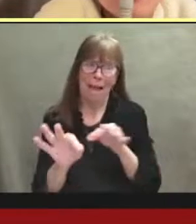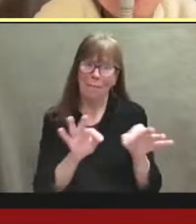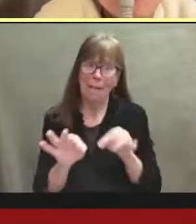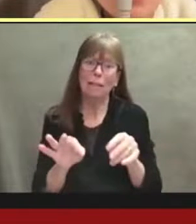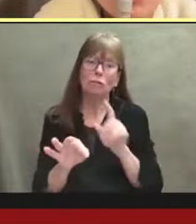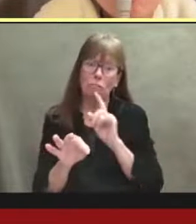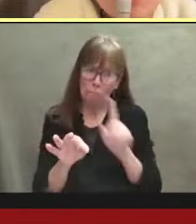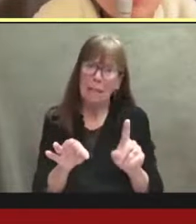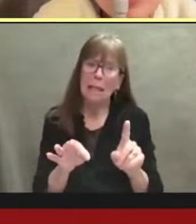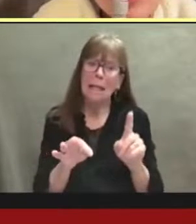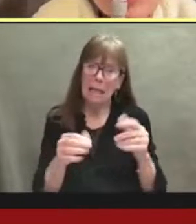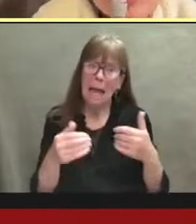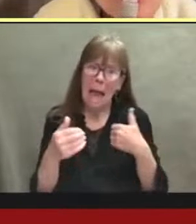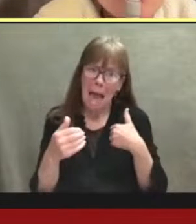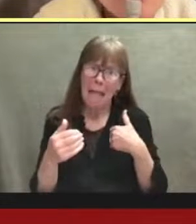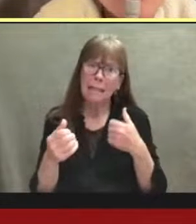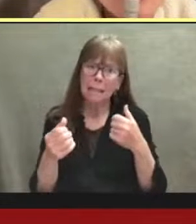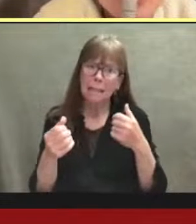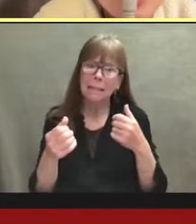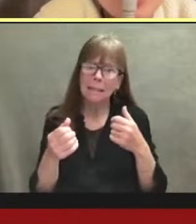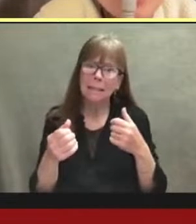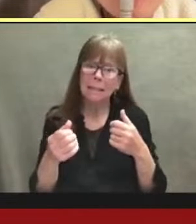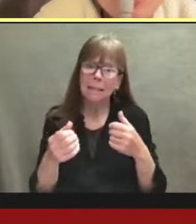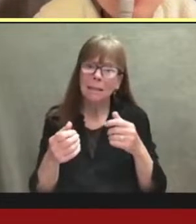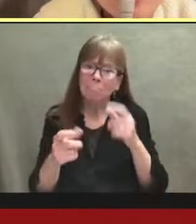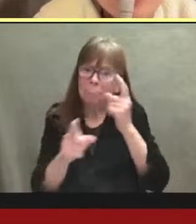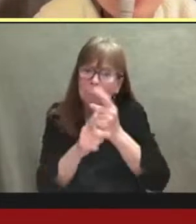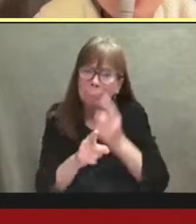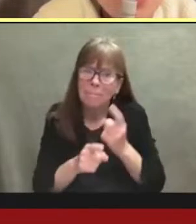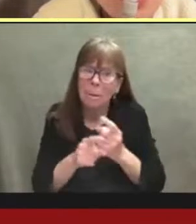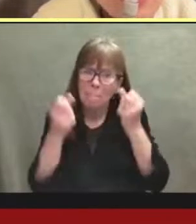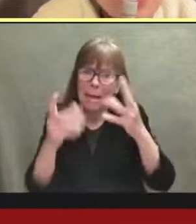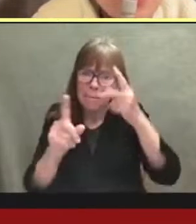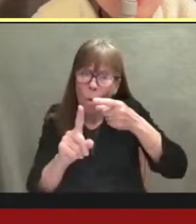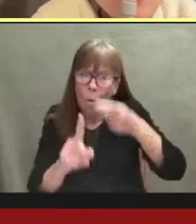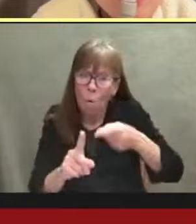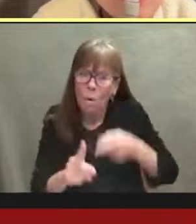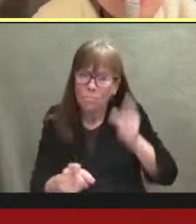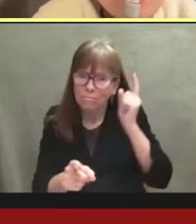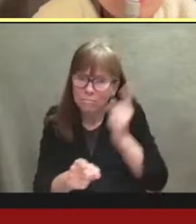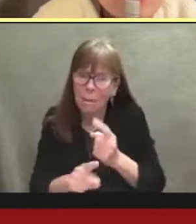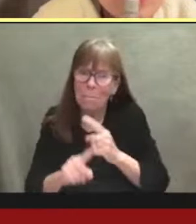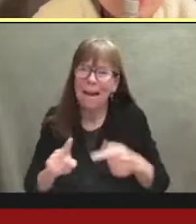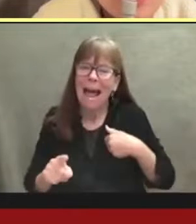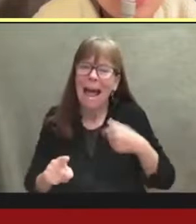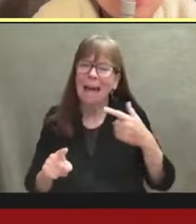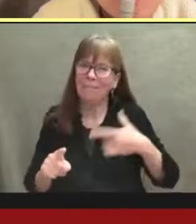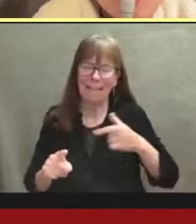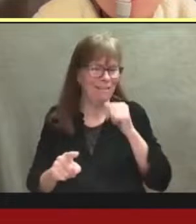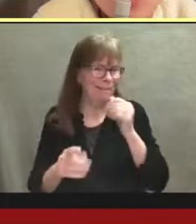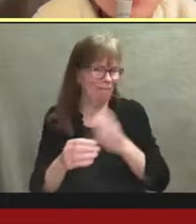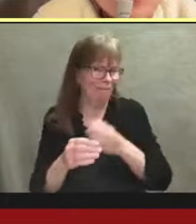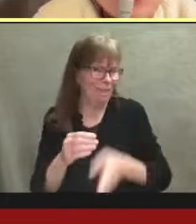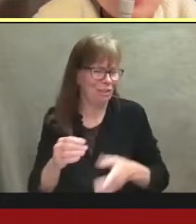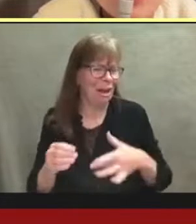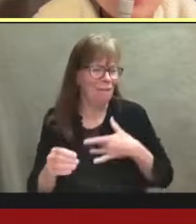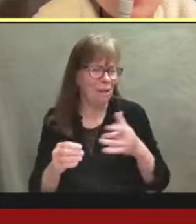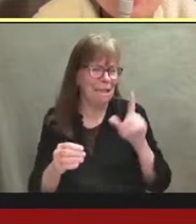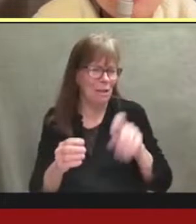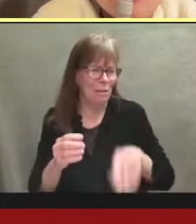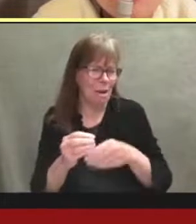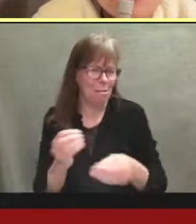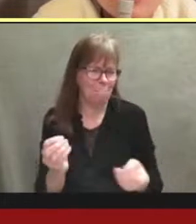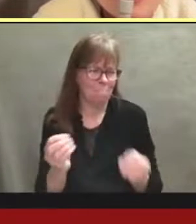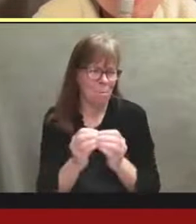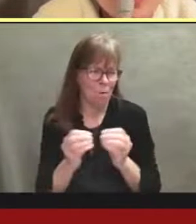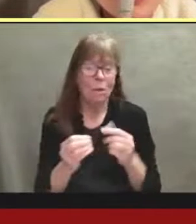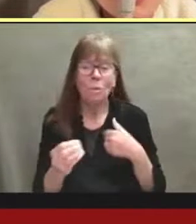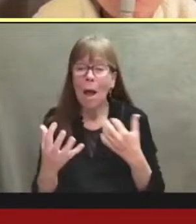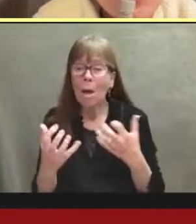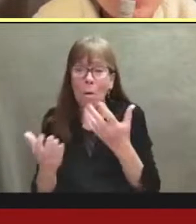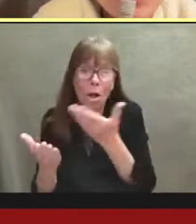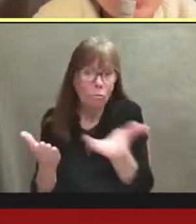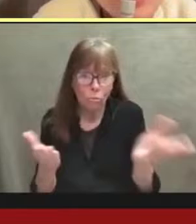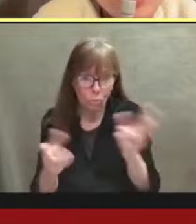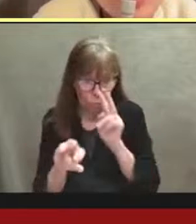a work in progress. I just want the audience to reflect on this definition, because it does,